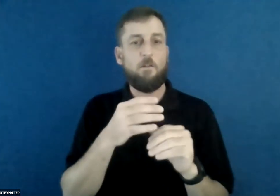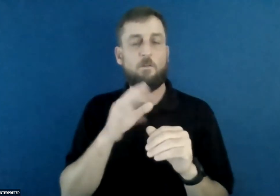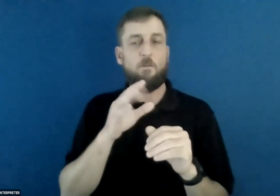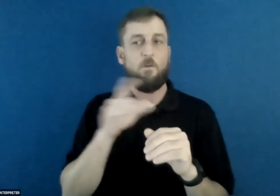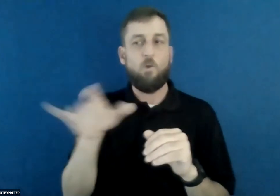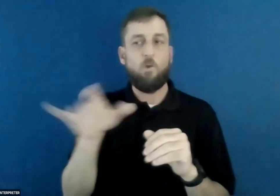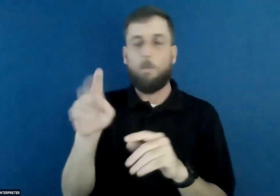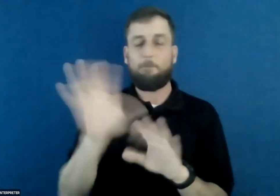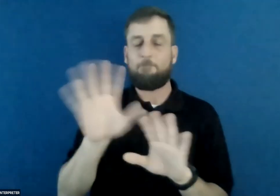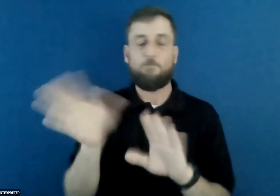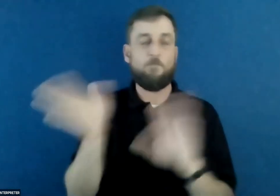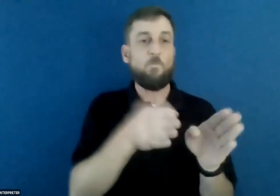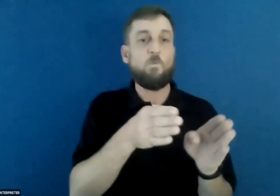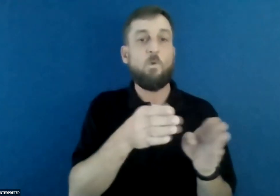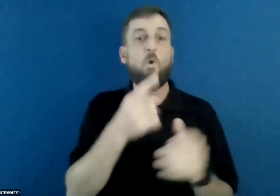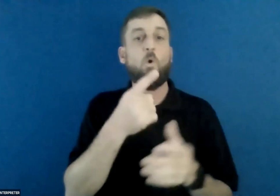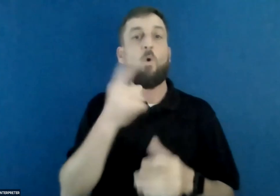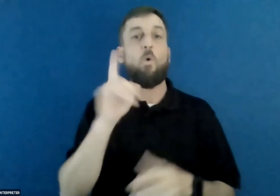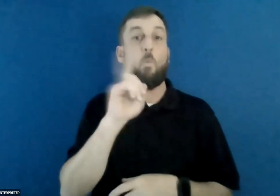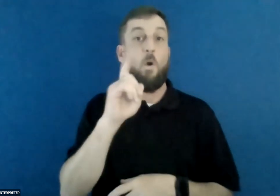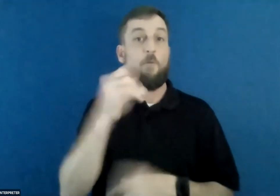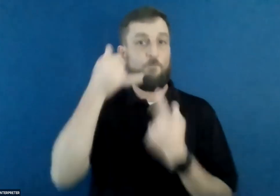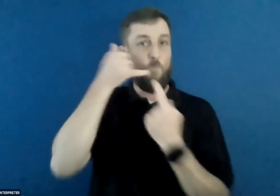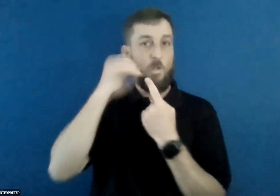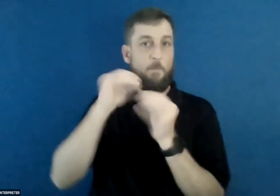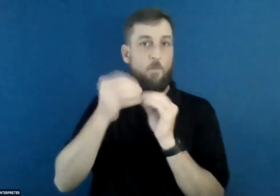What number does a person in crisis call.